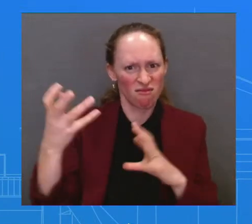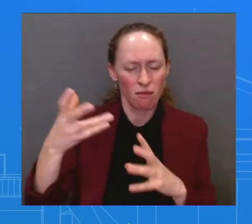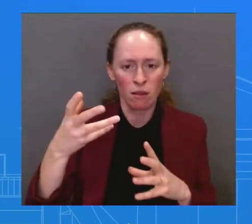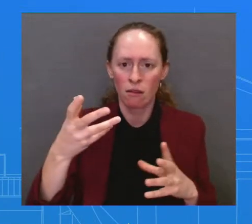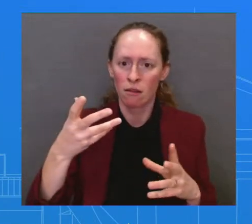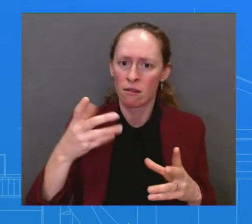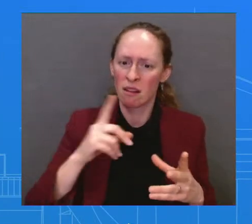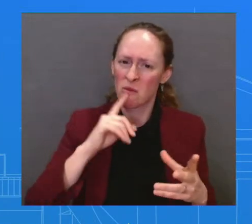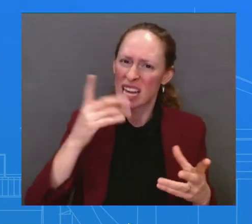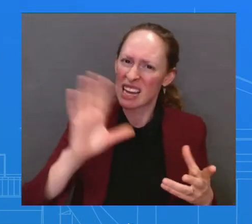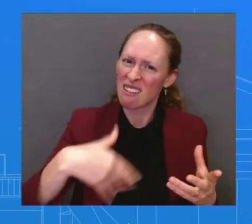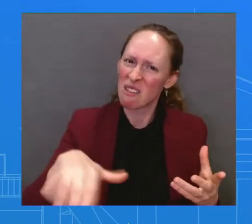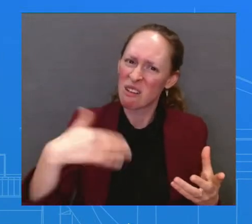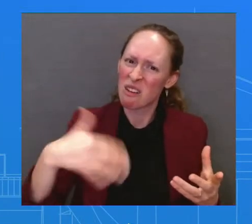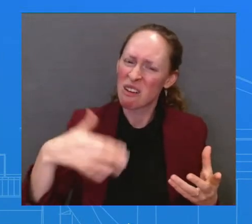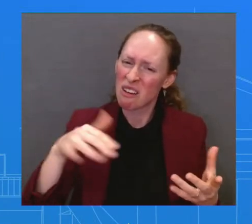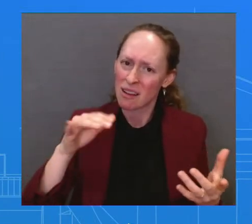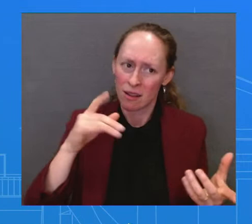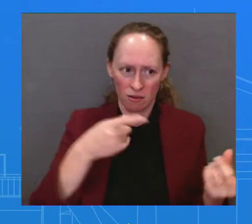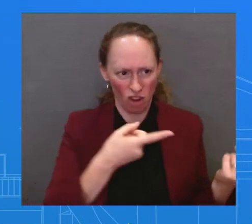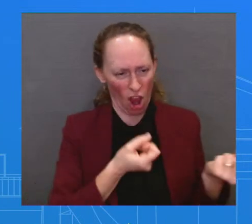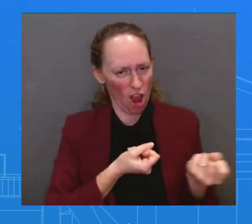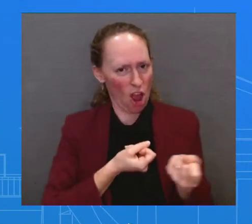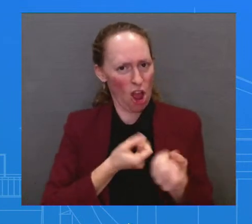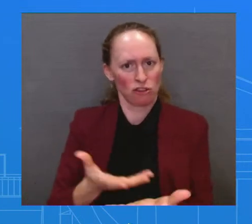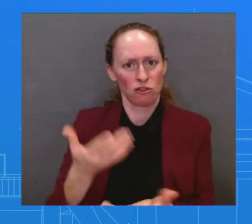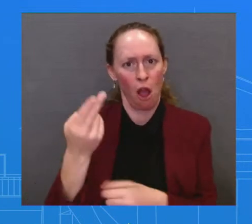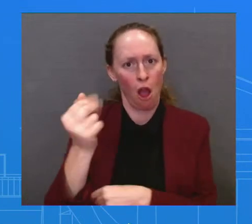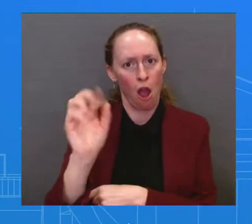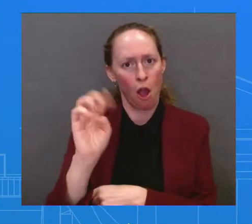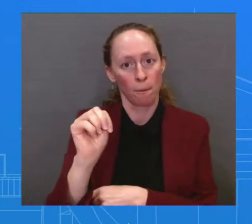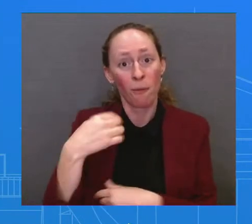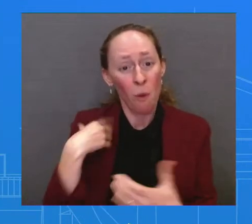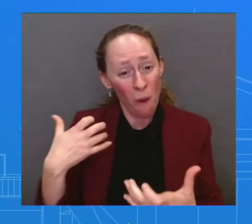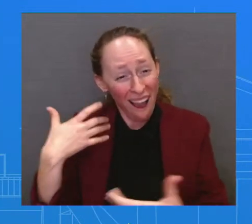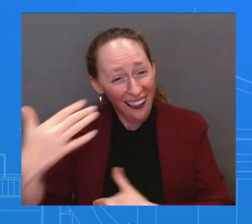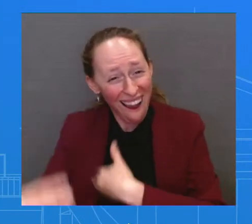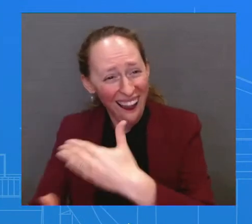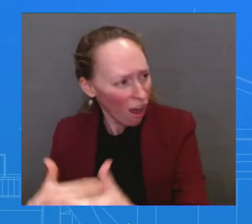of what the President is trying to do -- is actually move forward in a way that is humane, safe,